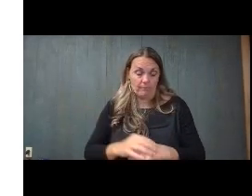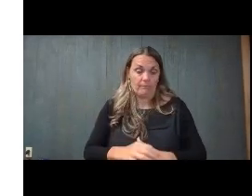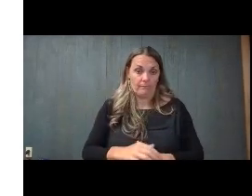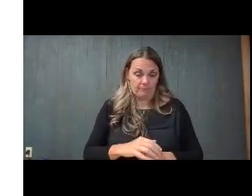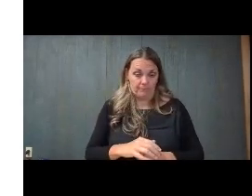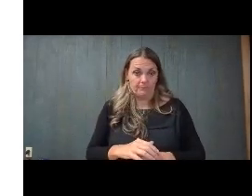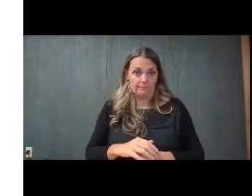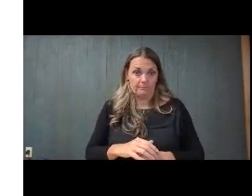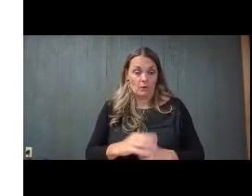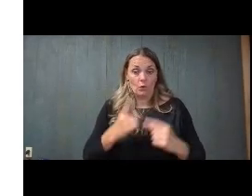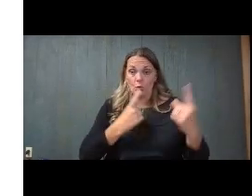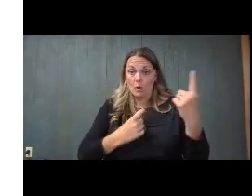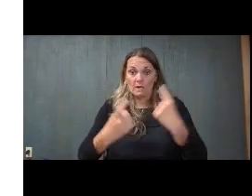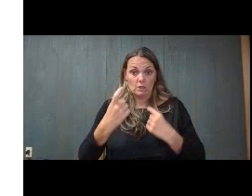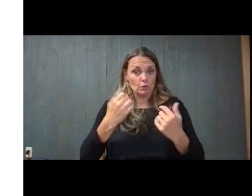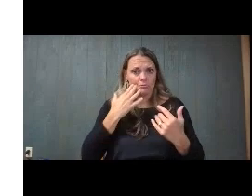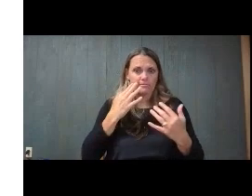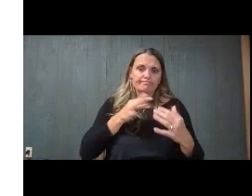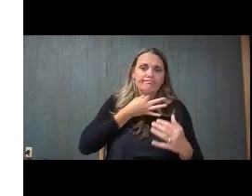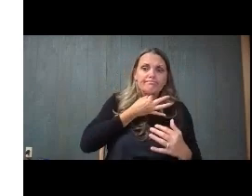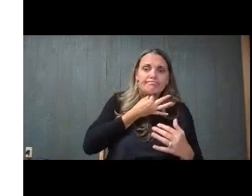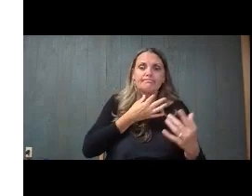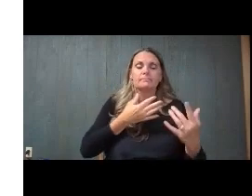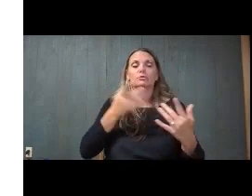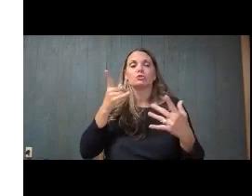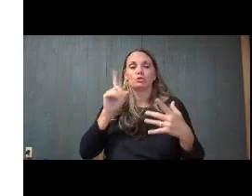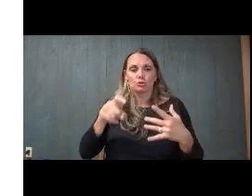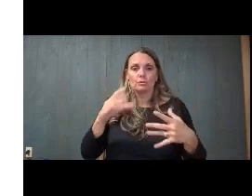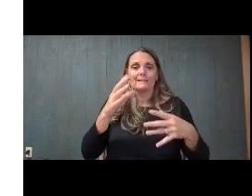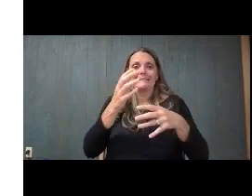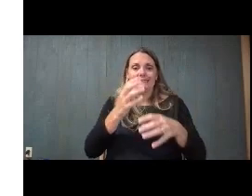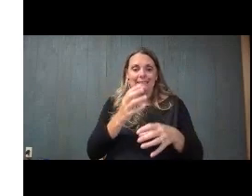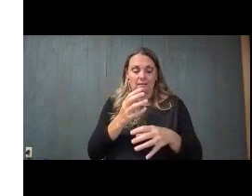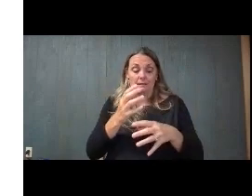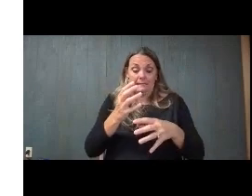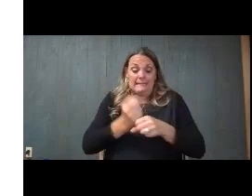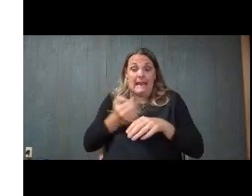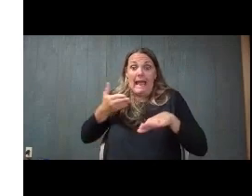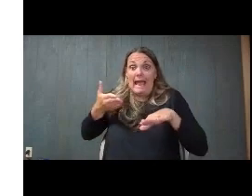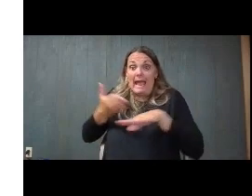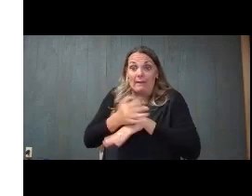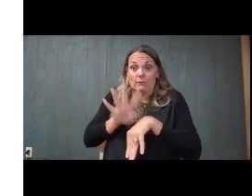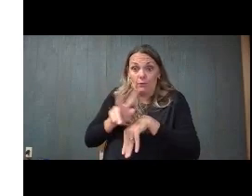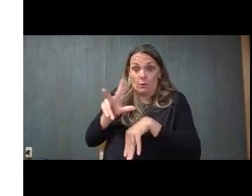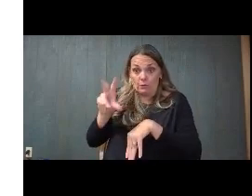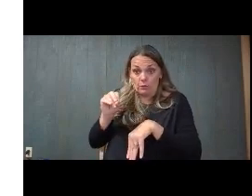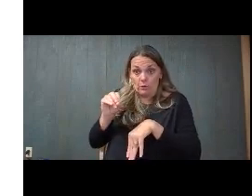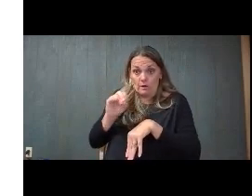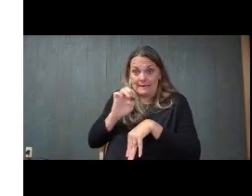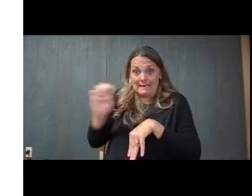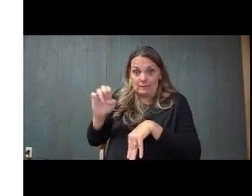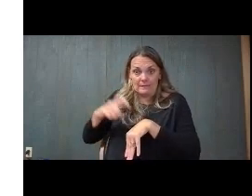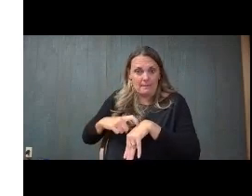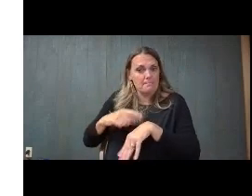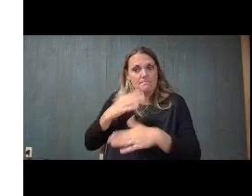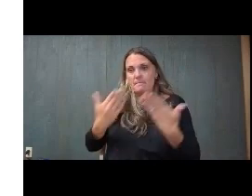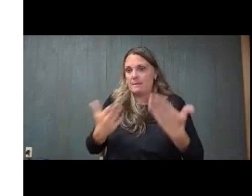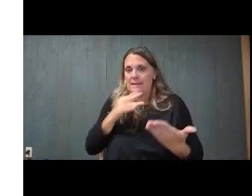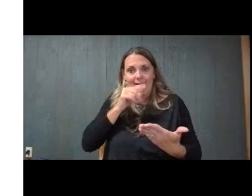Questions or inquiries should be received that are received after 4:30 p.m. eastern may not be considered.